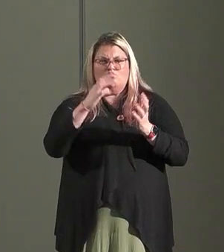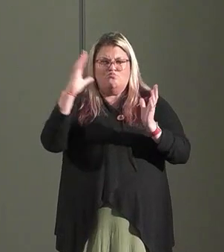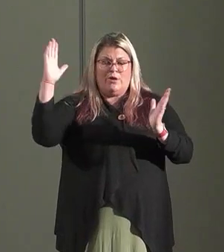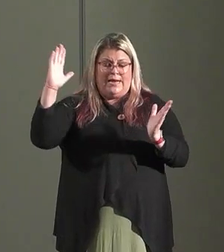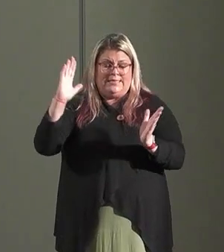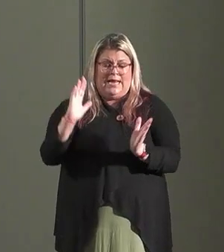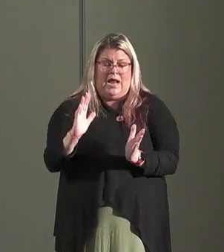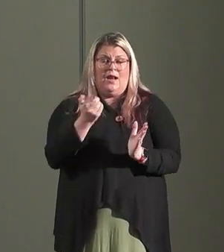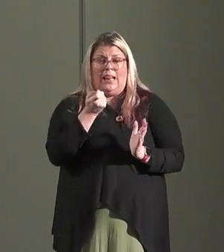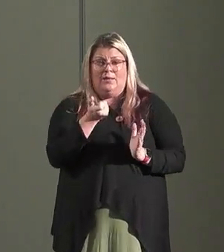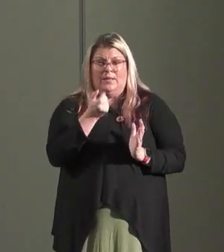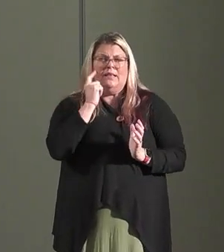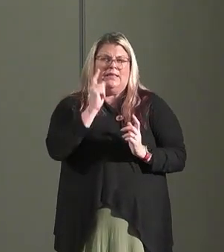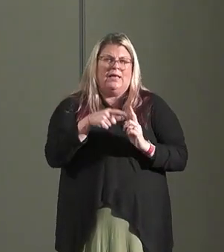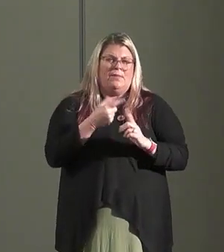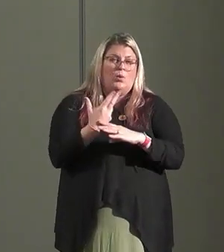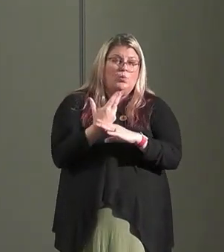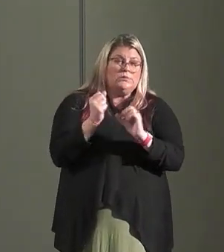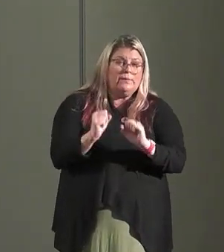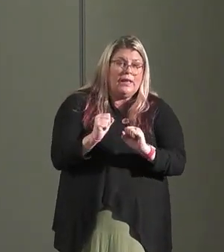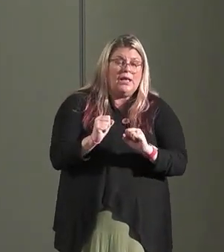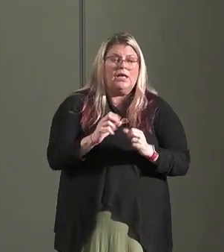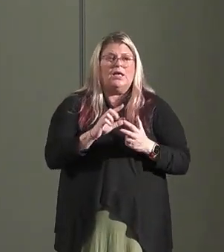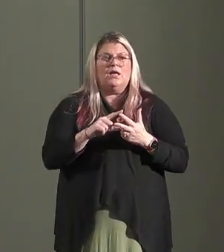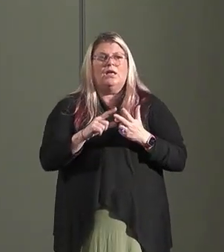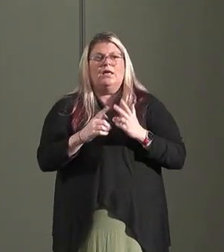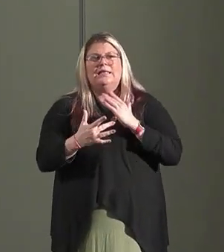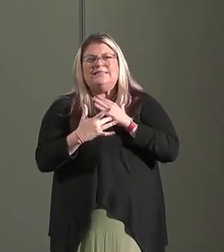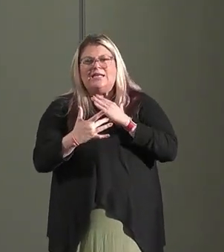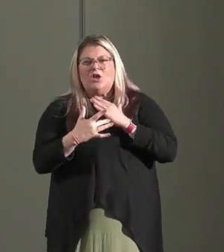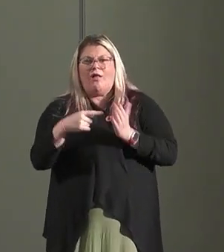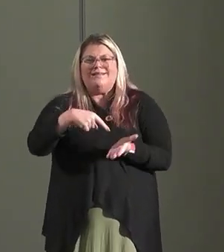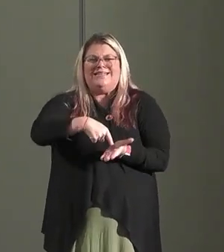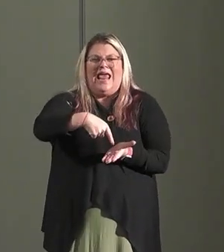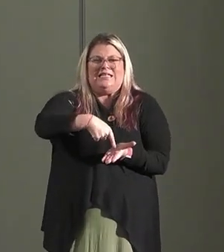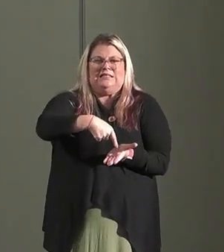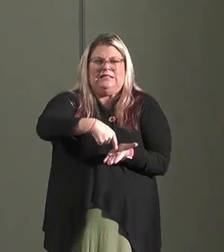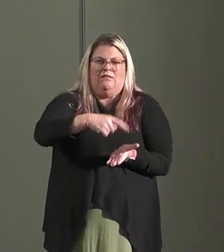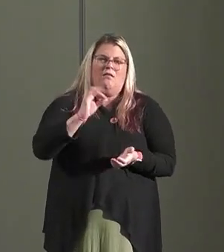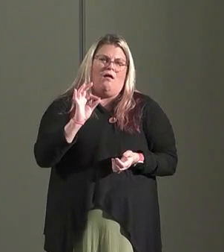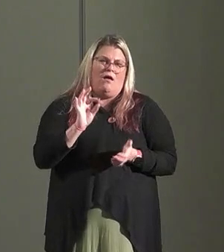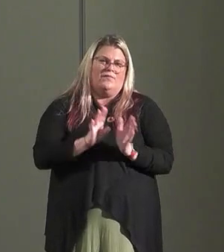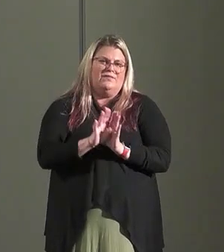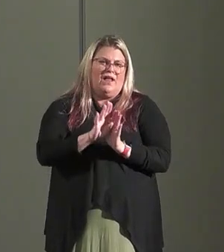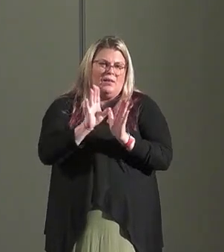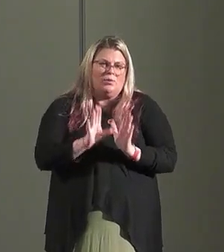thinking about usability and technical debt of developers more developers are